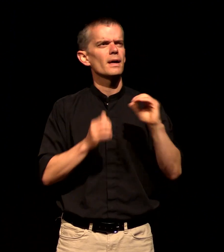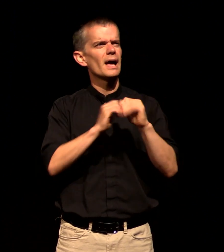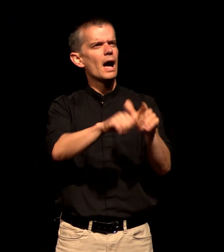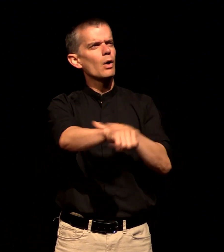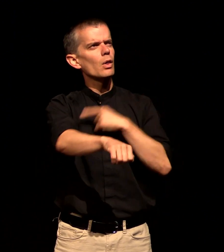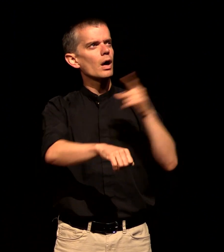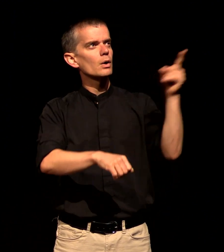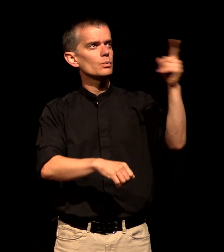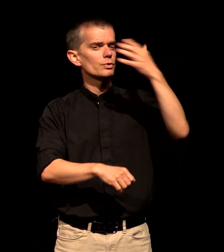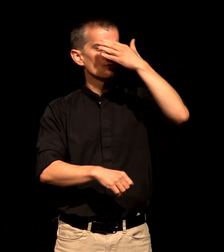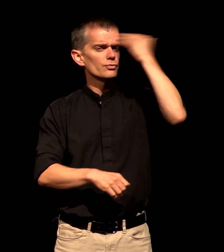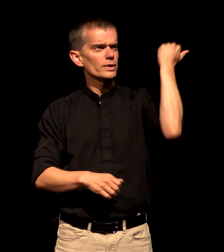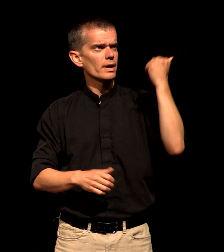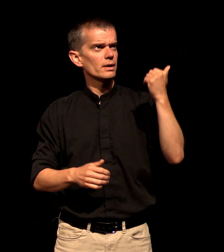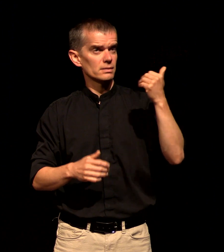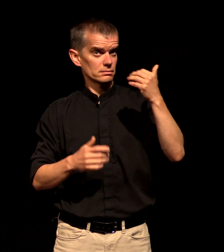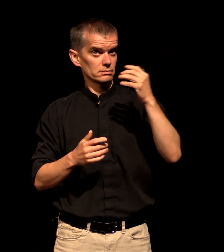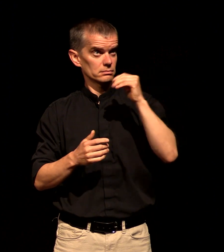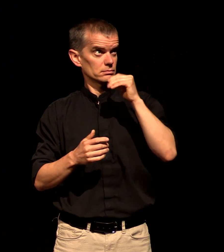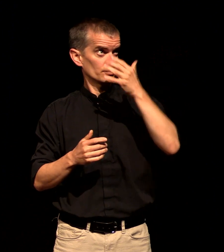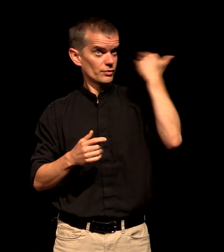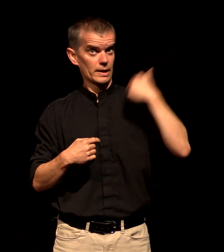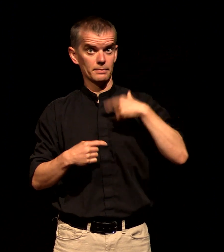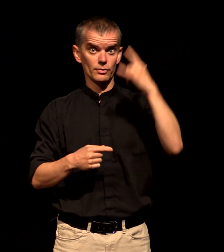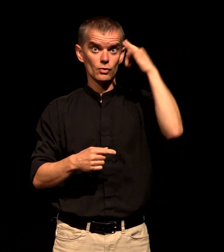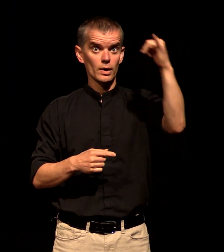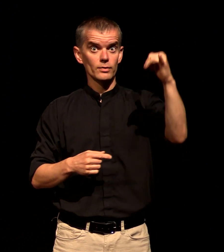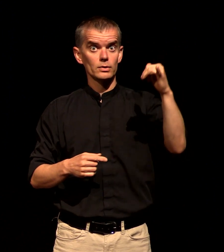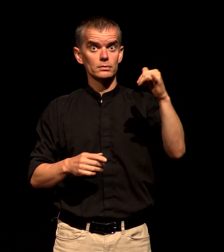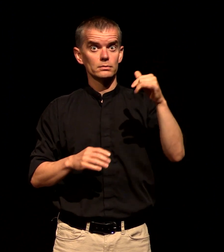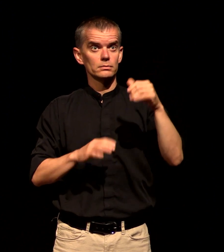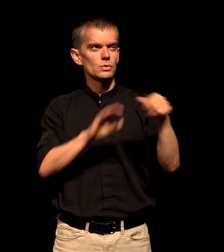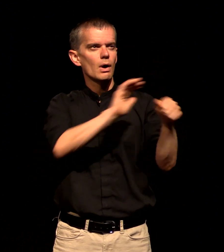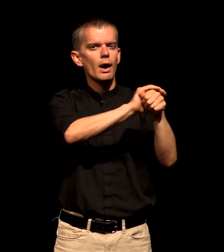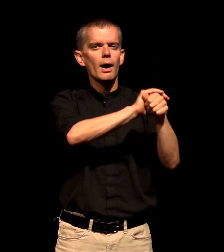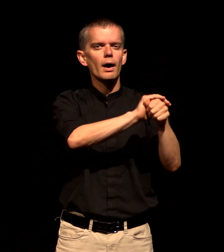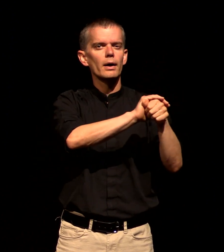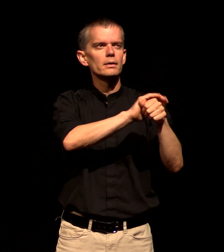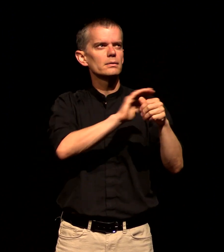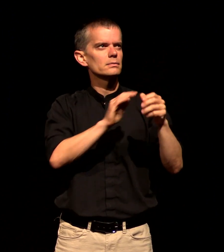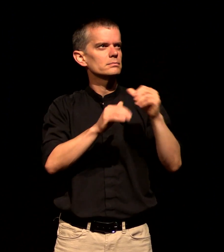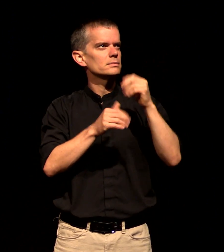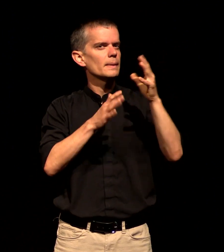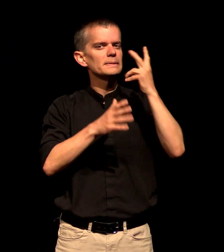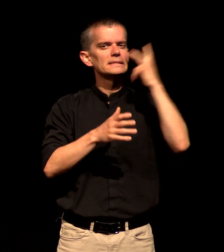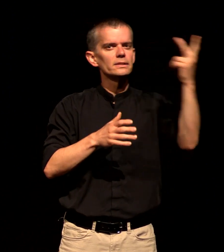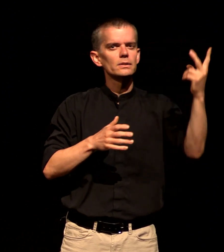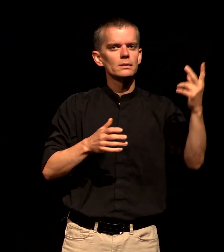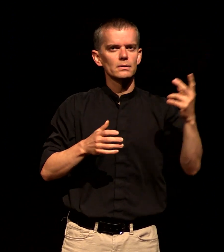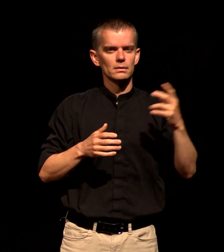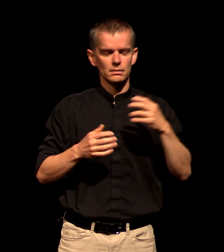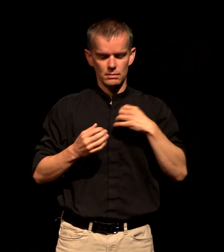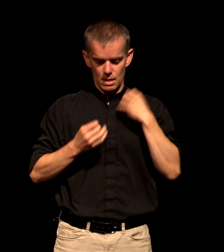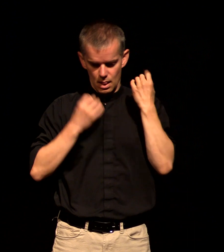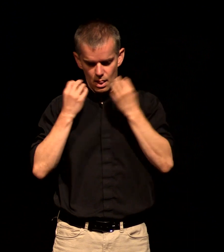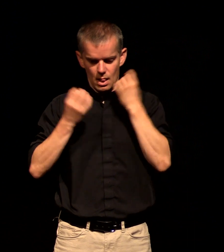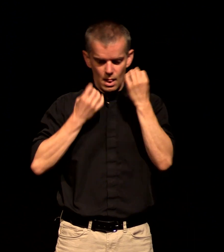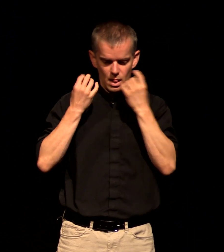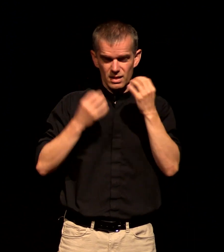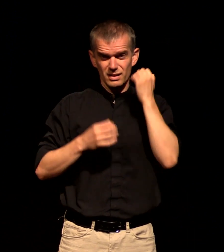forget me forever? How long will you hide your face for me? How long must I wrestle with my thoughts and day after day of